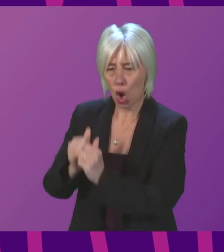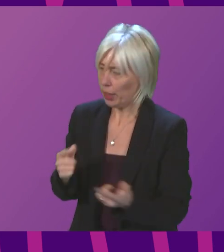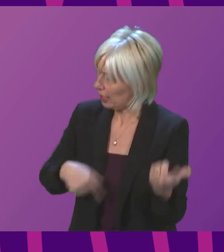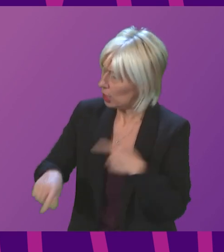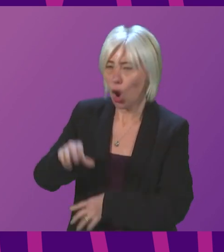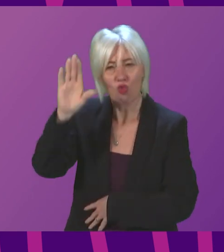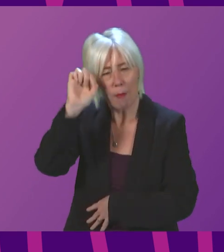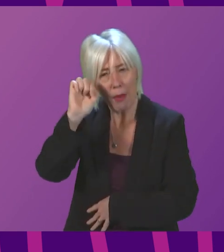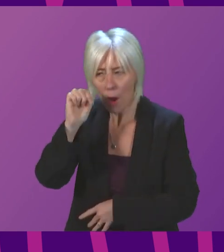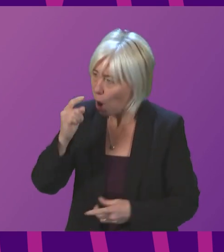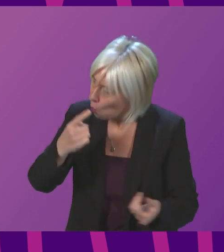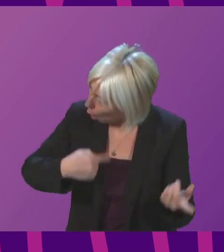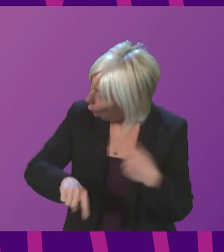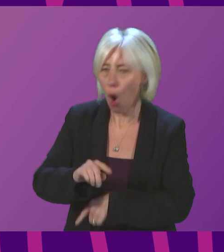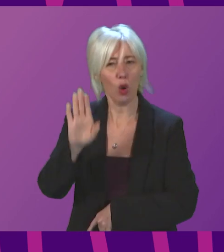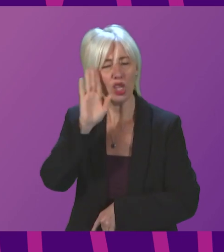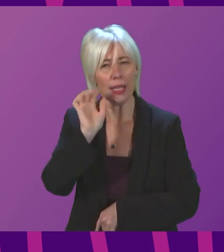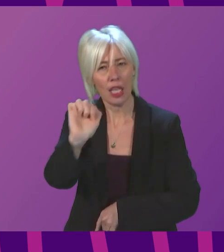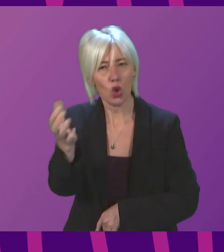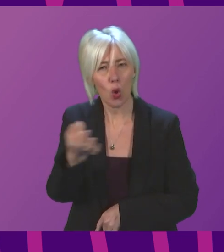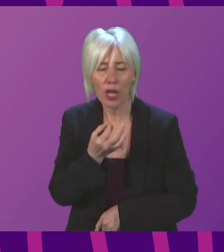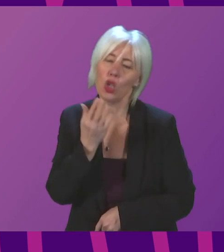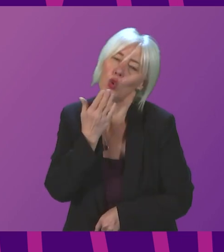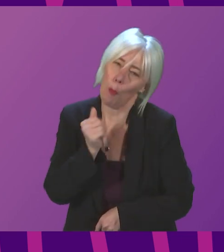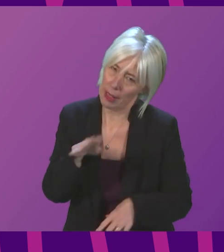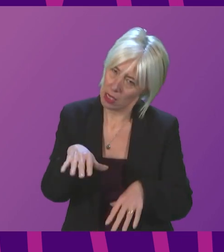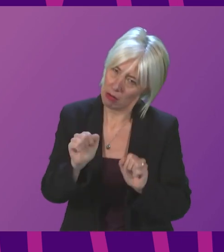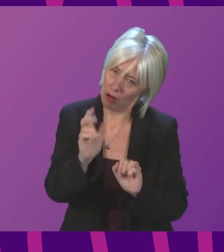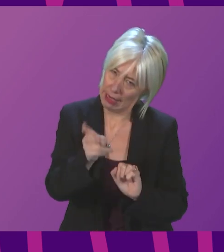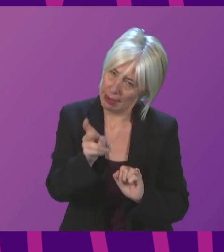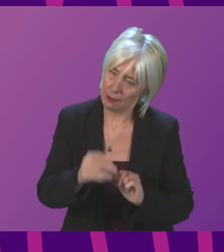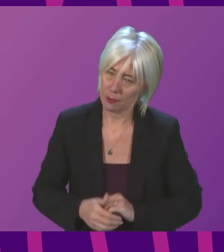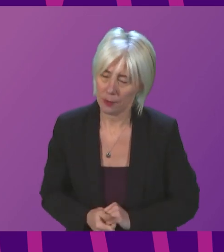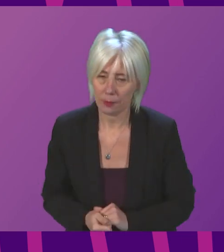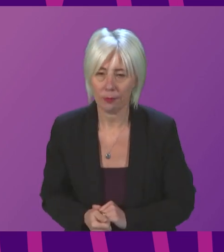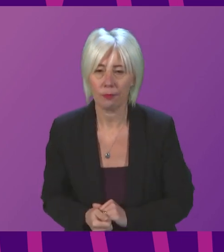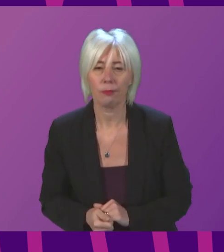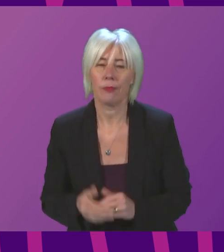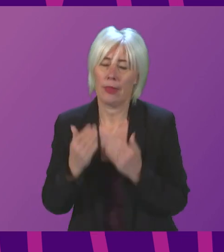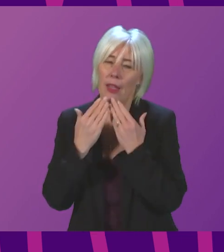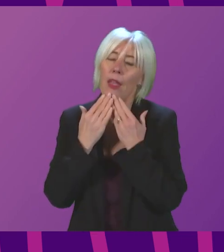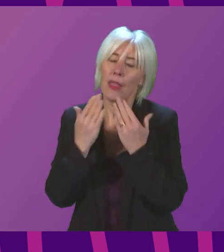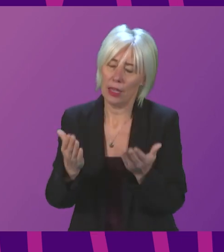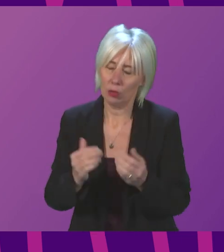want to hear your question. If you could begin again. Thank you. Thank you, Presiding Officer.